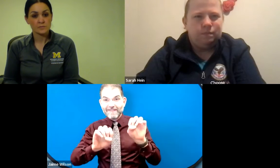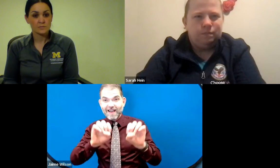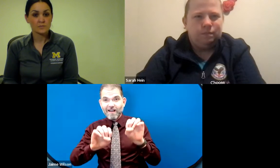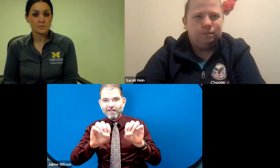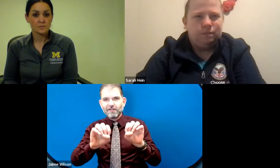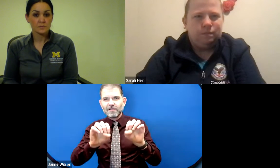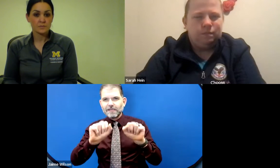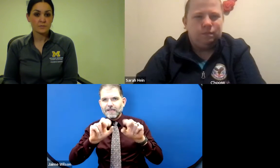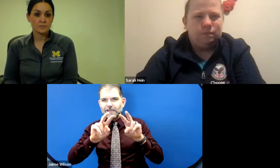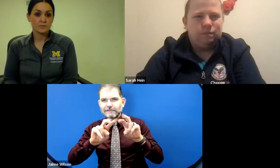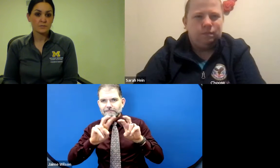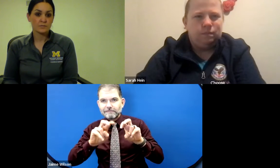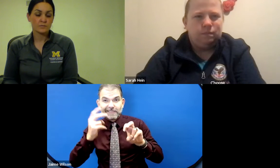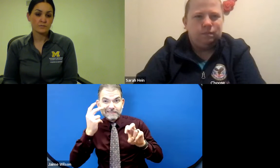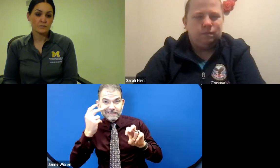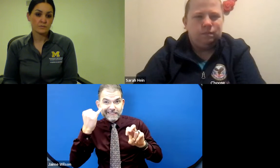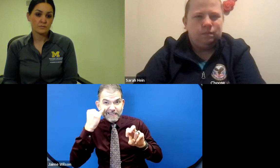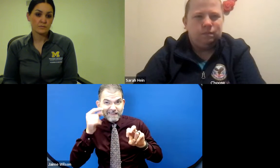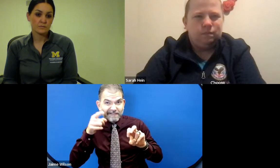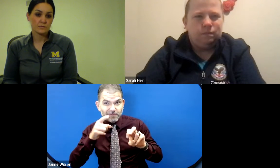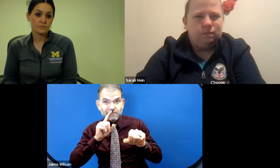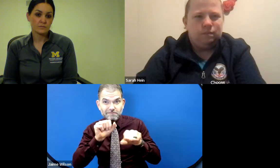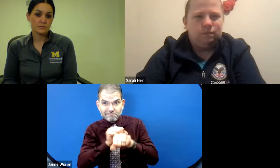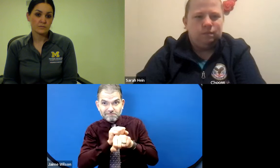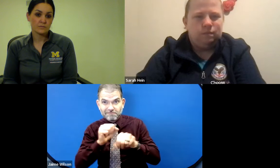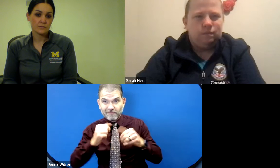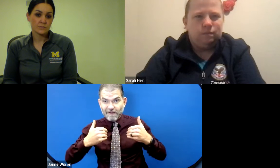ASL Interpreter: part, which would typically be a neural psychological evaluation